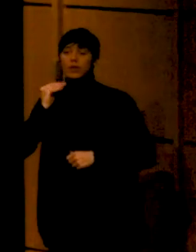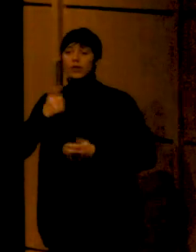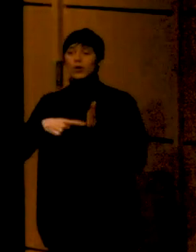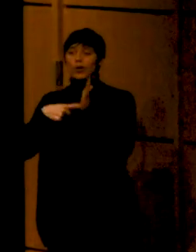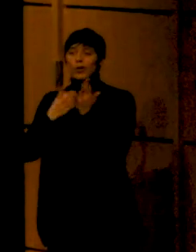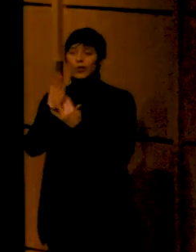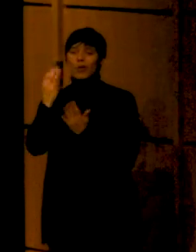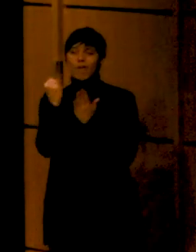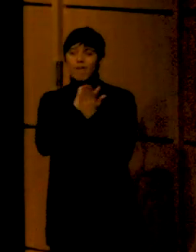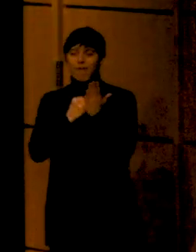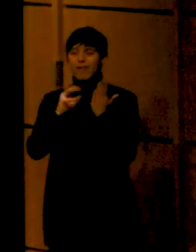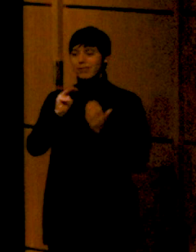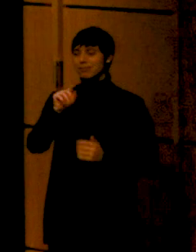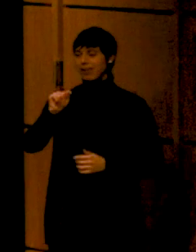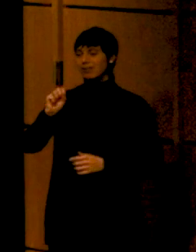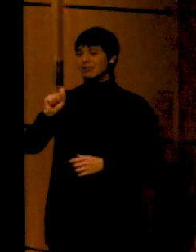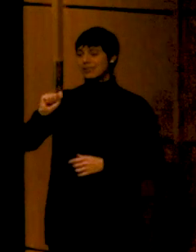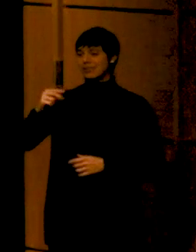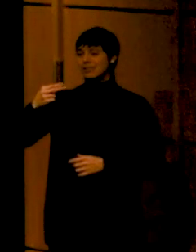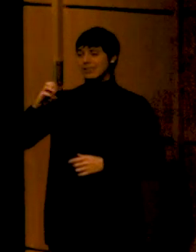I wanted to mention our little eruption of Vesuvius.